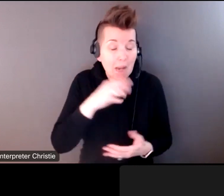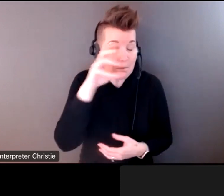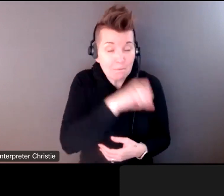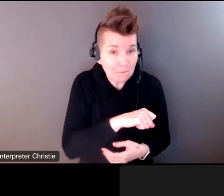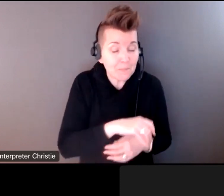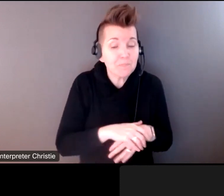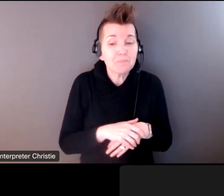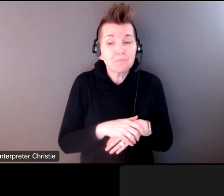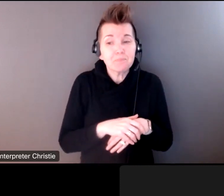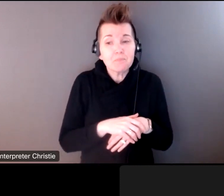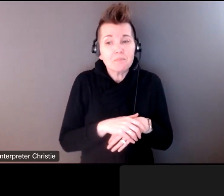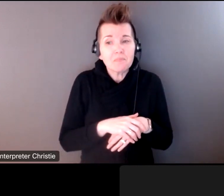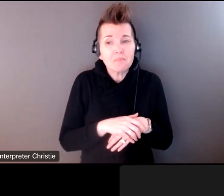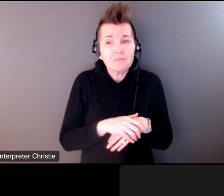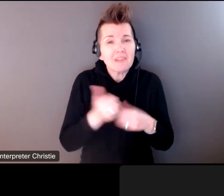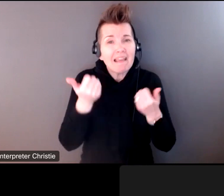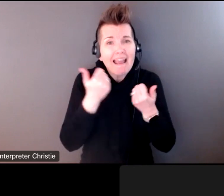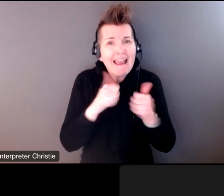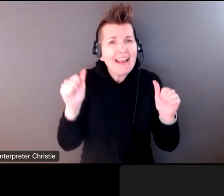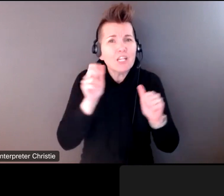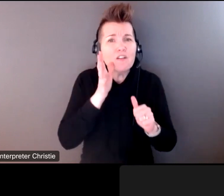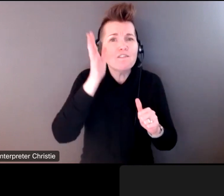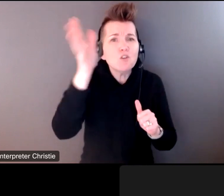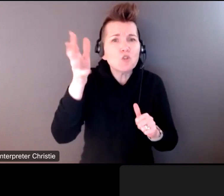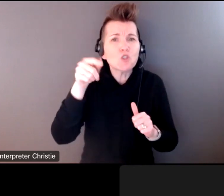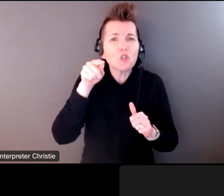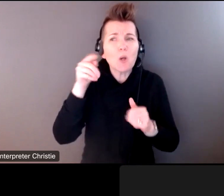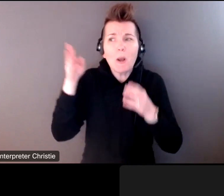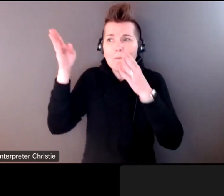going to be any site visits in the future where you will have stakeholders, community